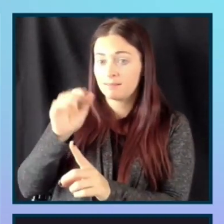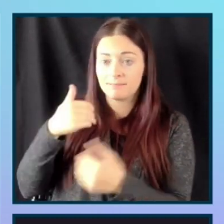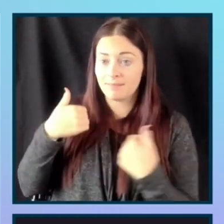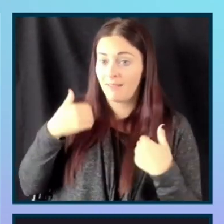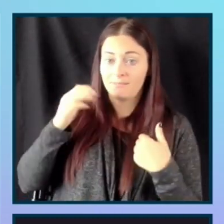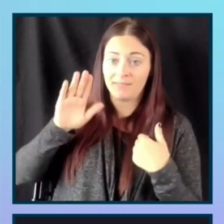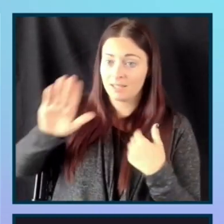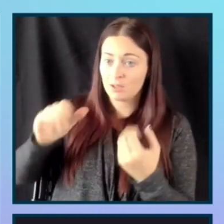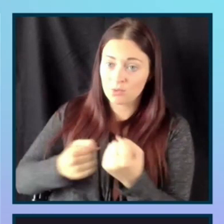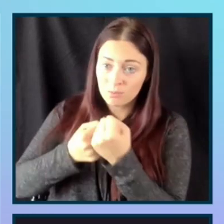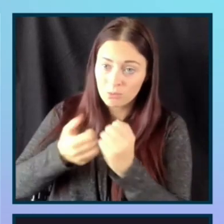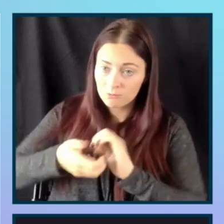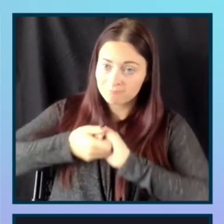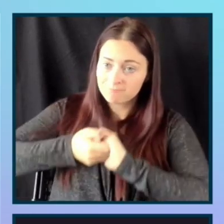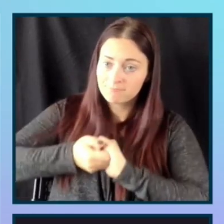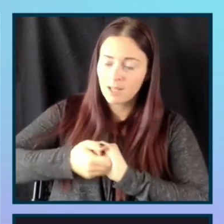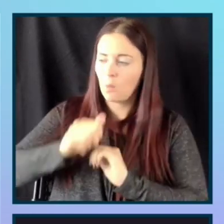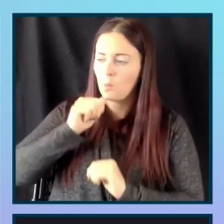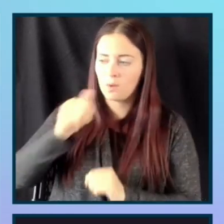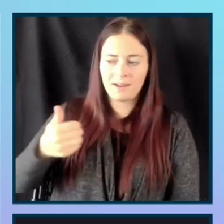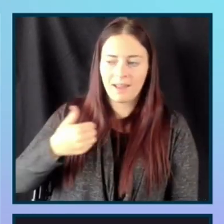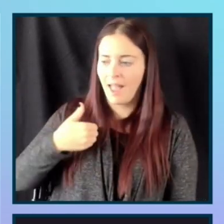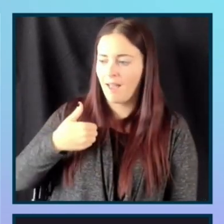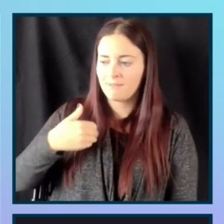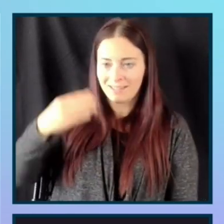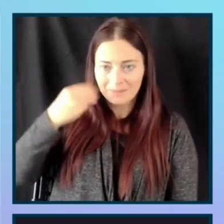and understanding to do this talk and to put this together.